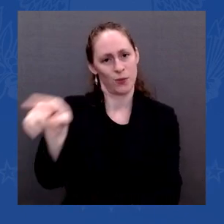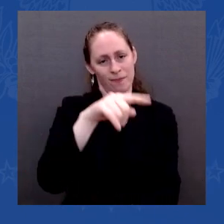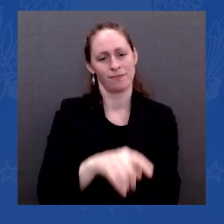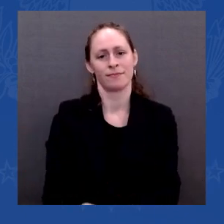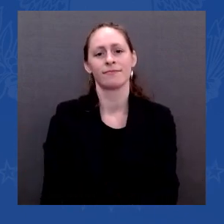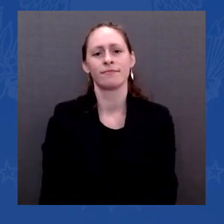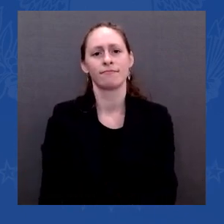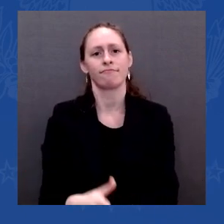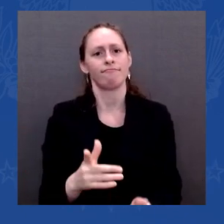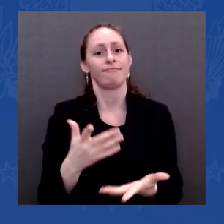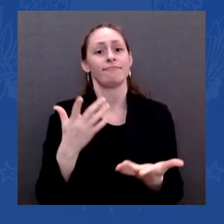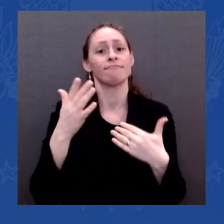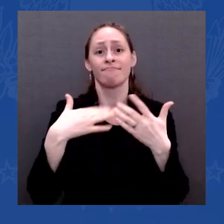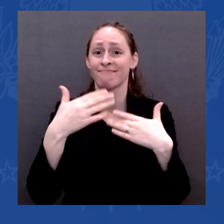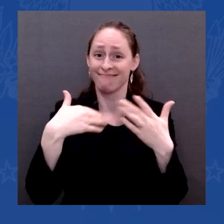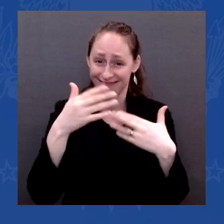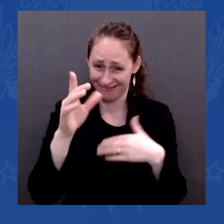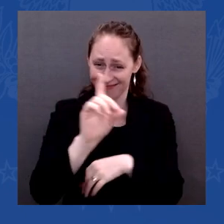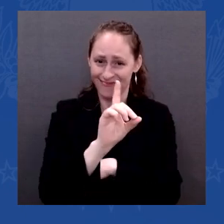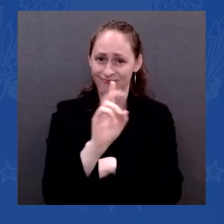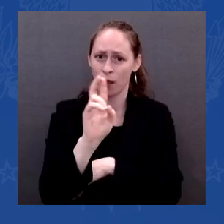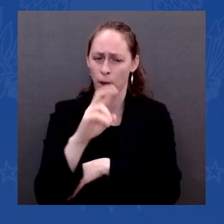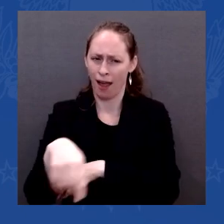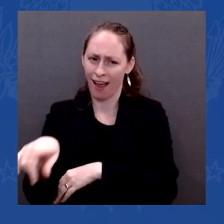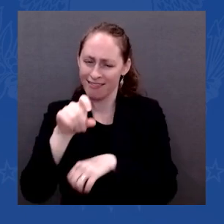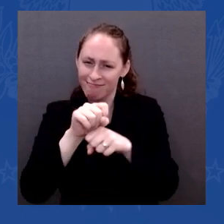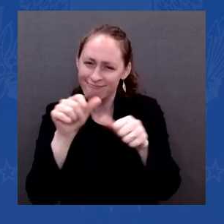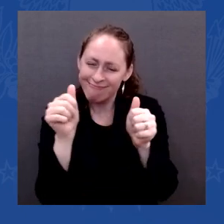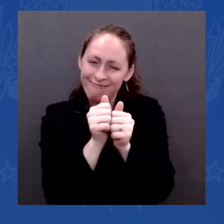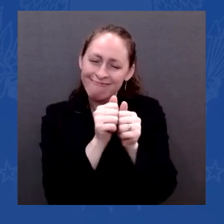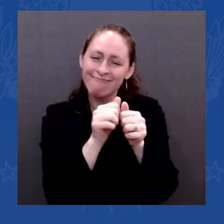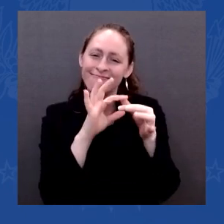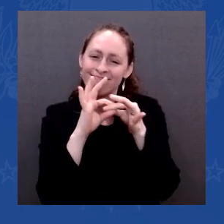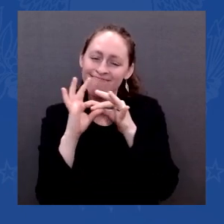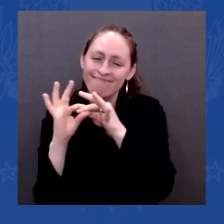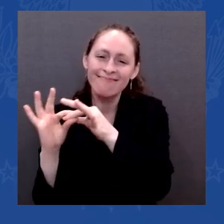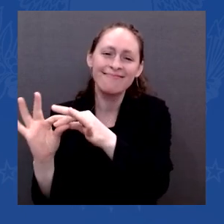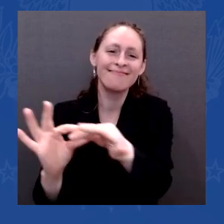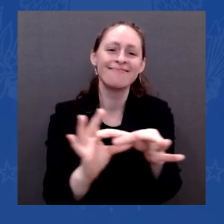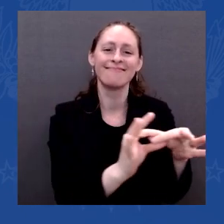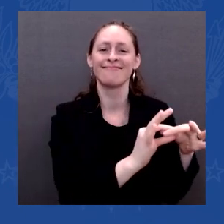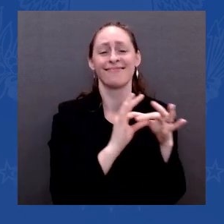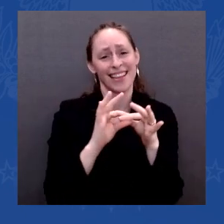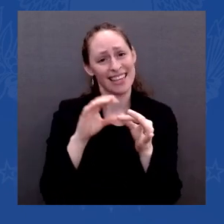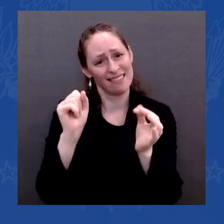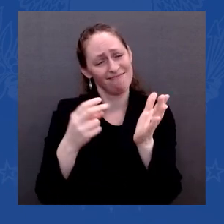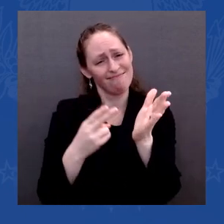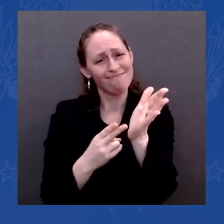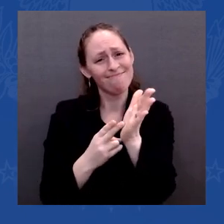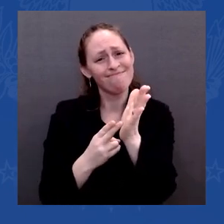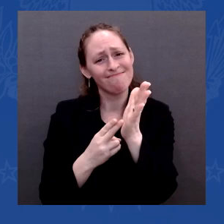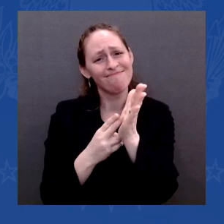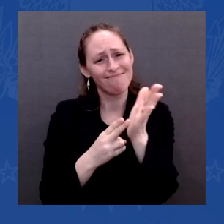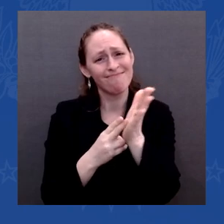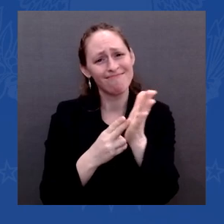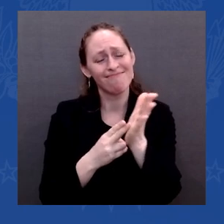The number of really brave -- and I’m not being facetious when I say that brave Republicans stood up and joined us in a bipartisan effort to get it done.